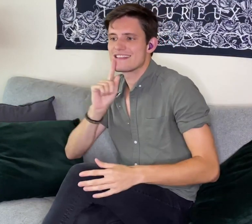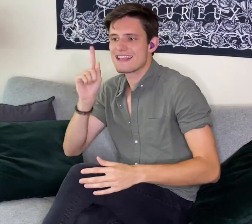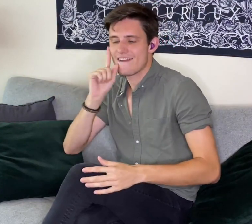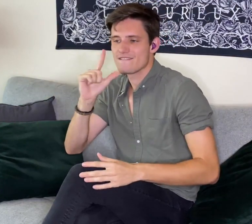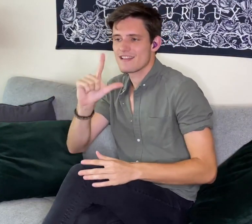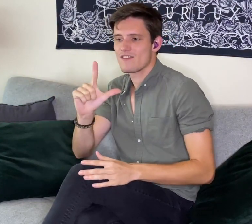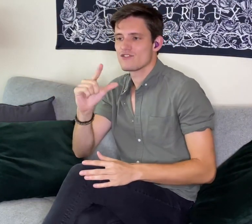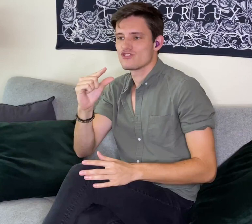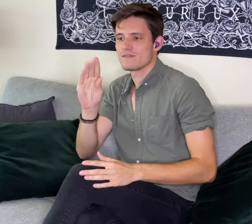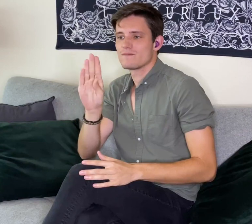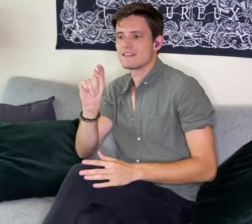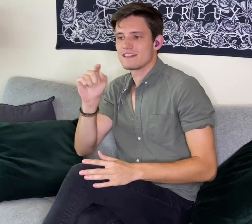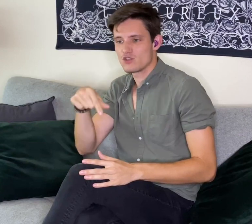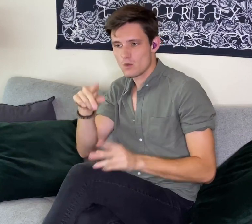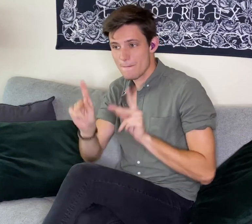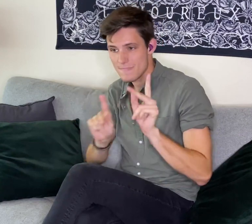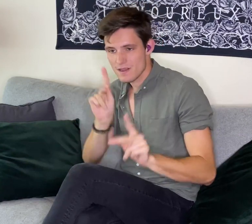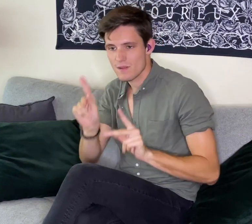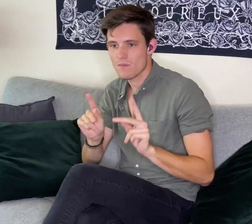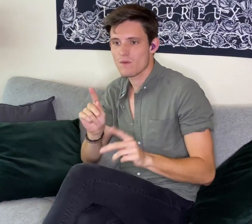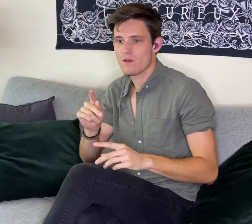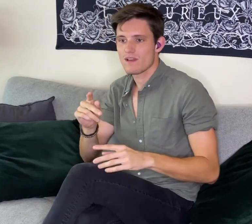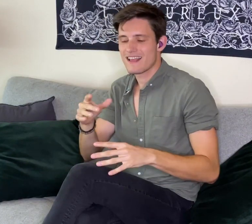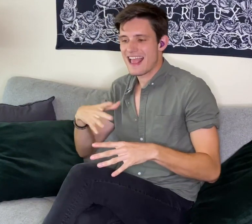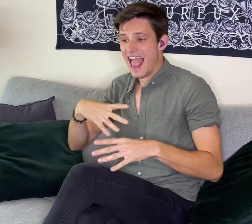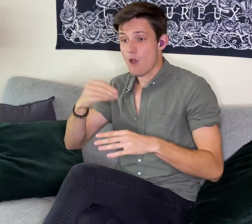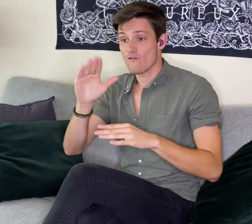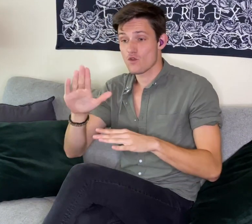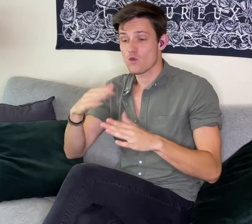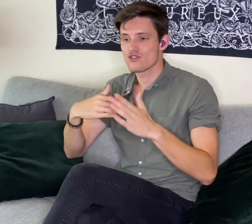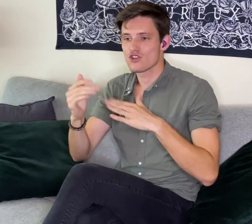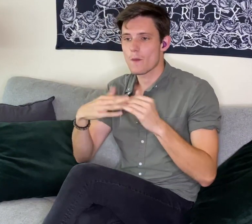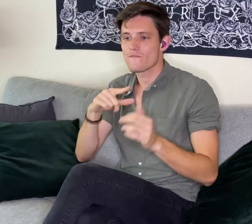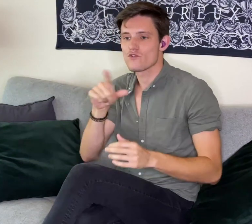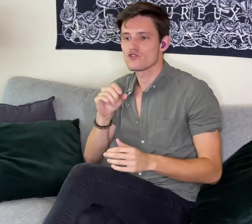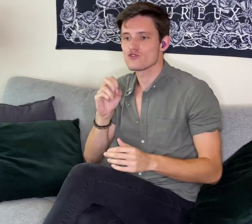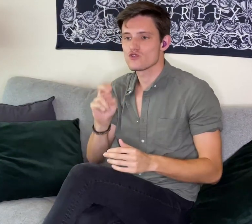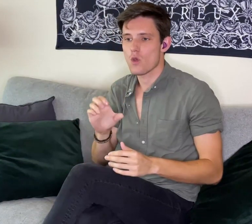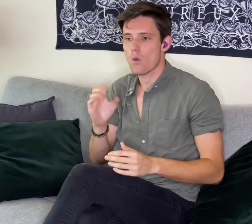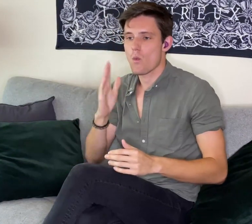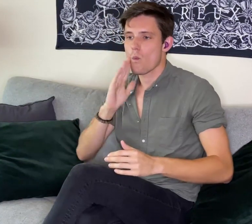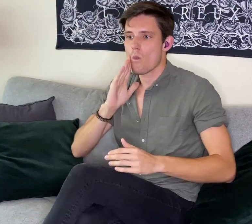deaf LGBTQ people, that getting out of your comfort zone